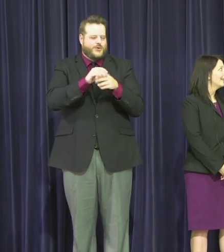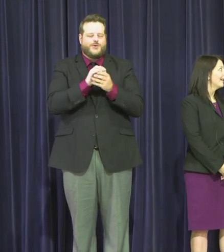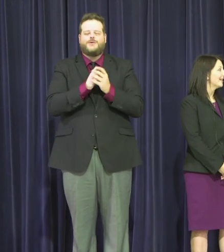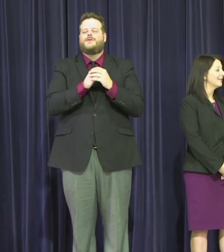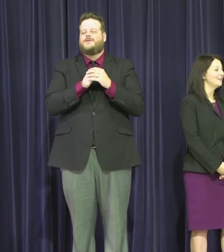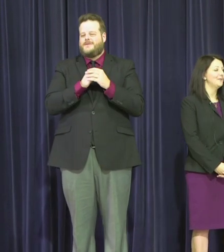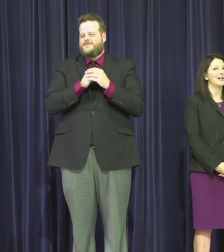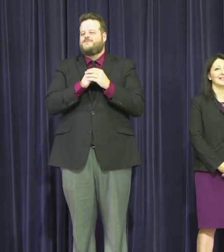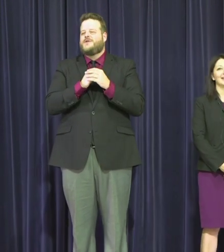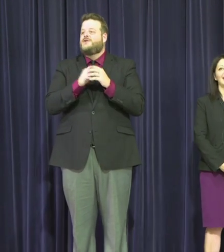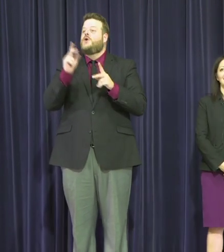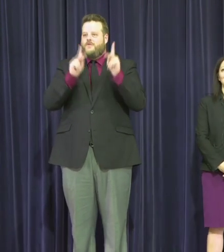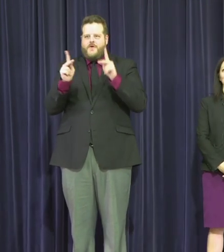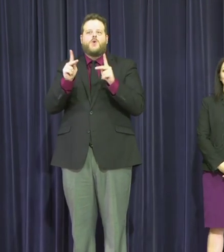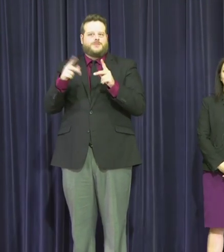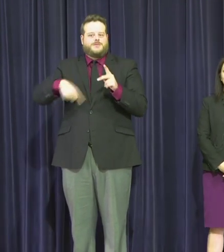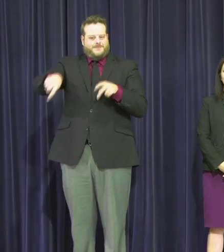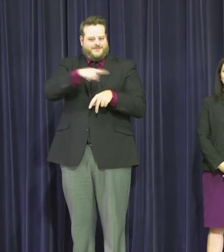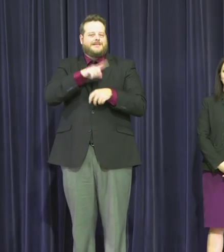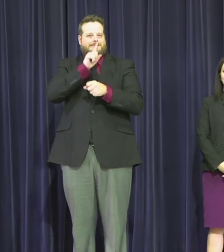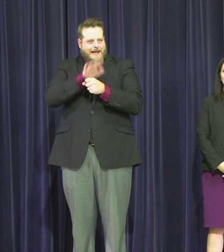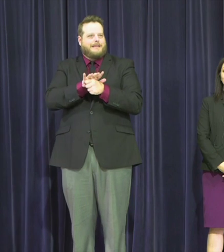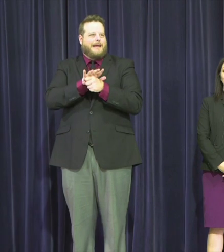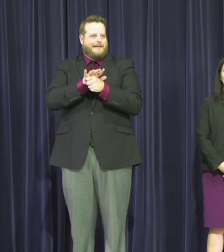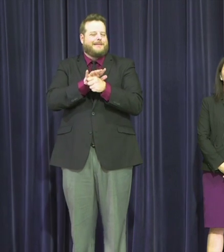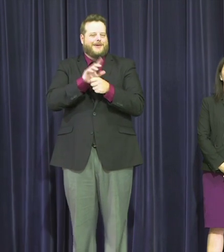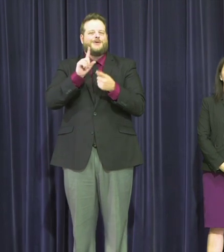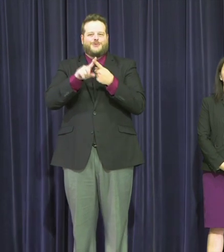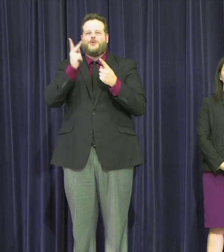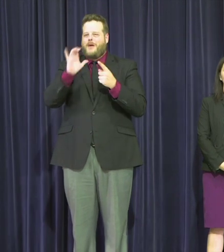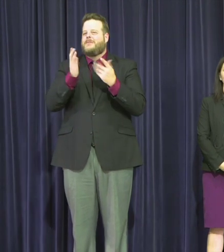Folks who are very dedicated to public service.